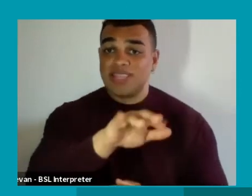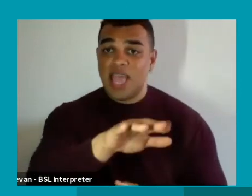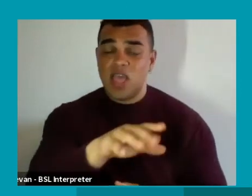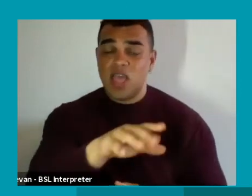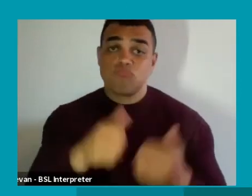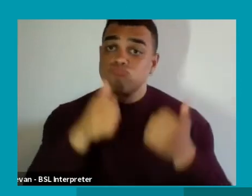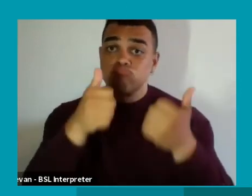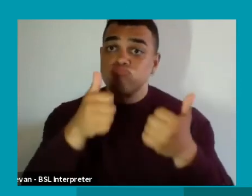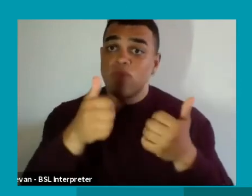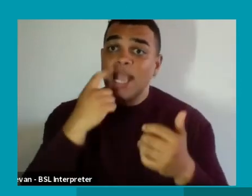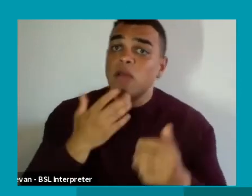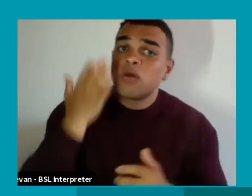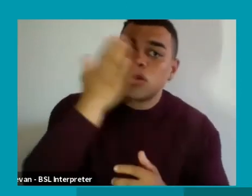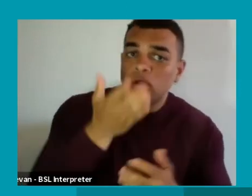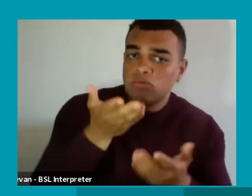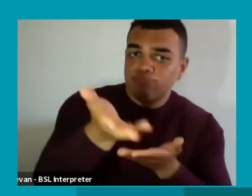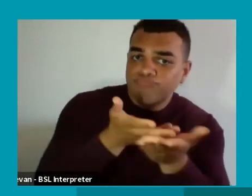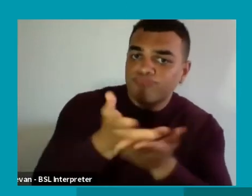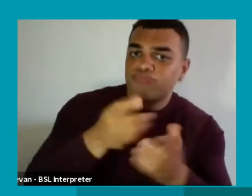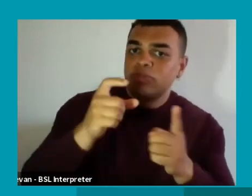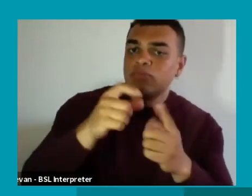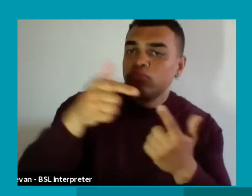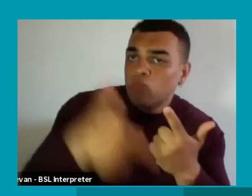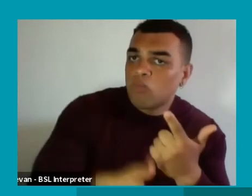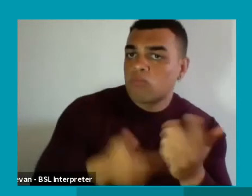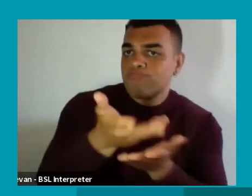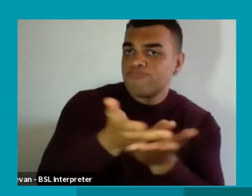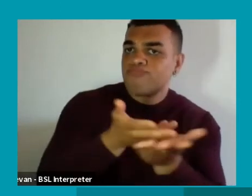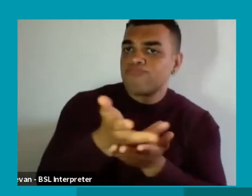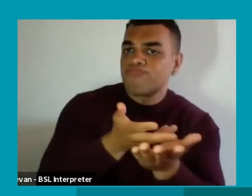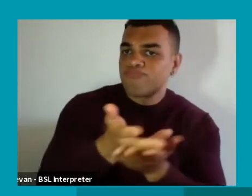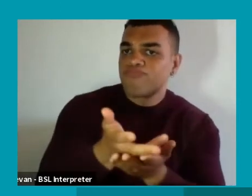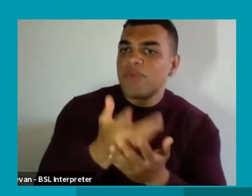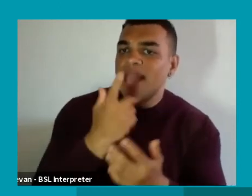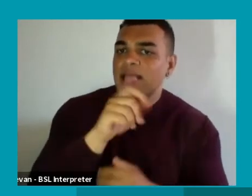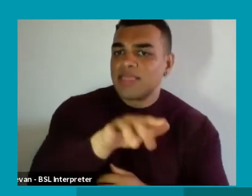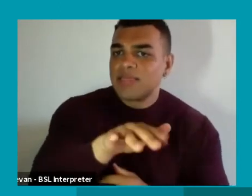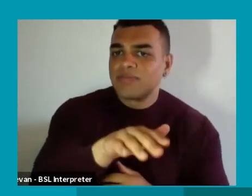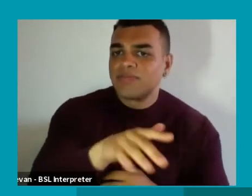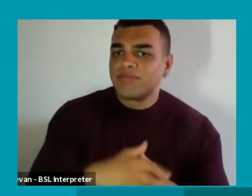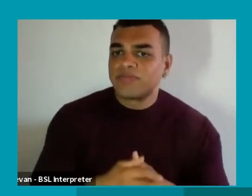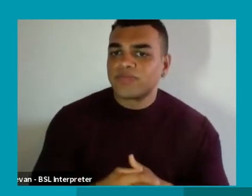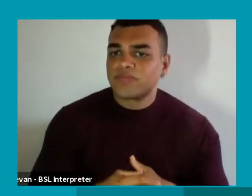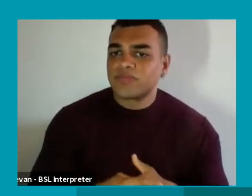It's only if there's actually money changing hands that their you know, particularly interested Yeah, that's correct, Tammy. If you're volunteering and you're